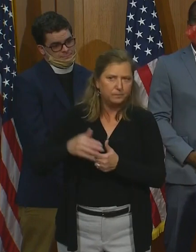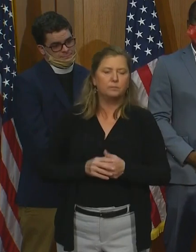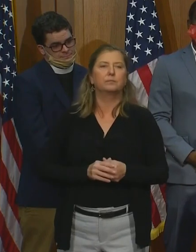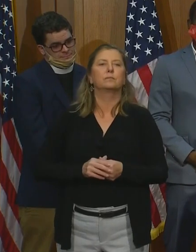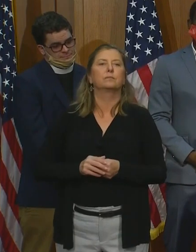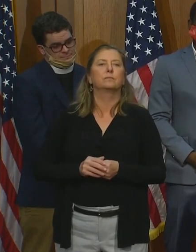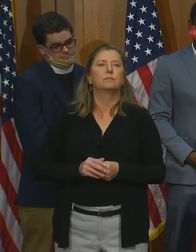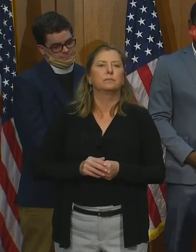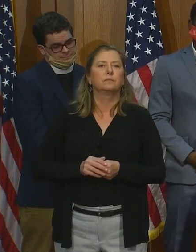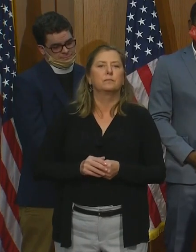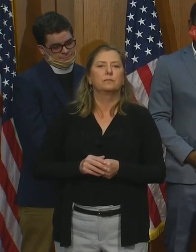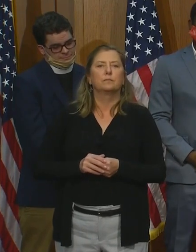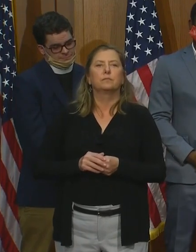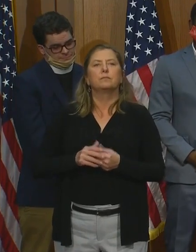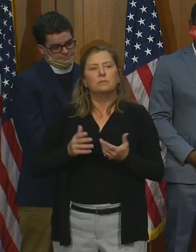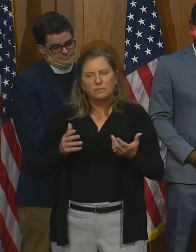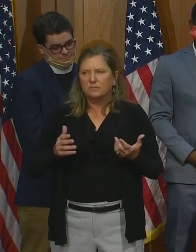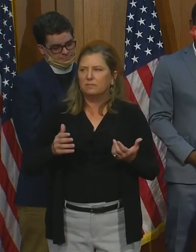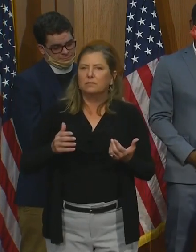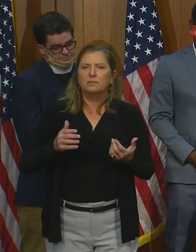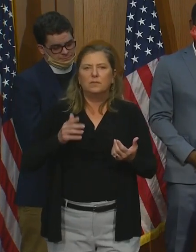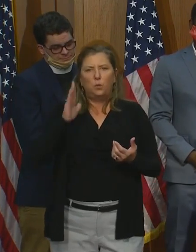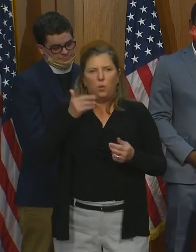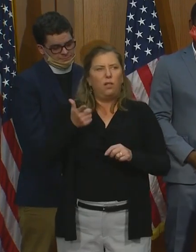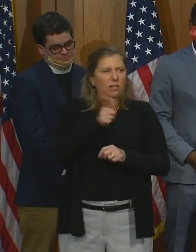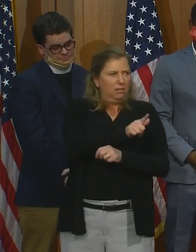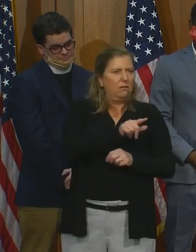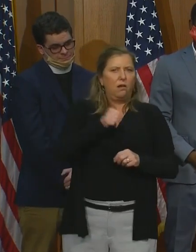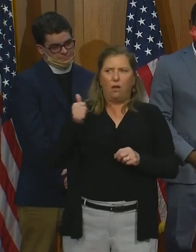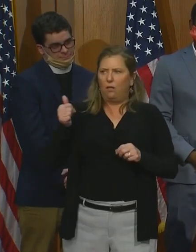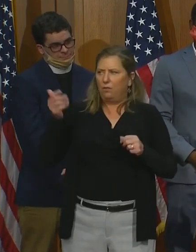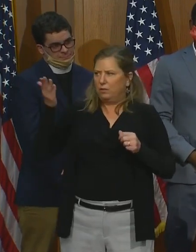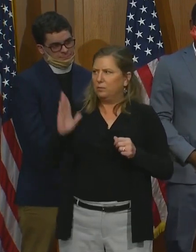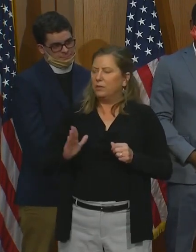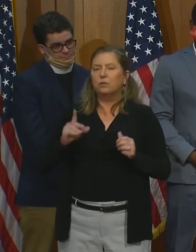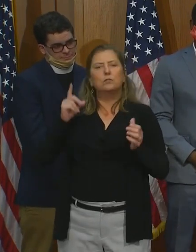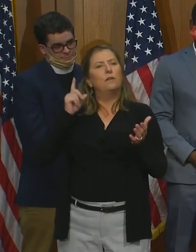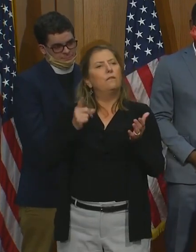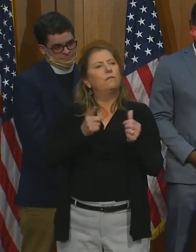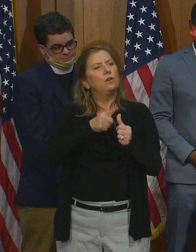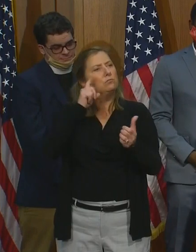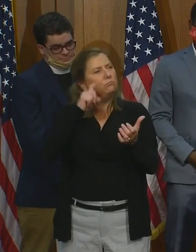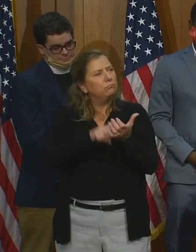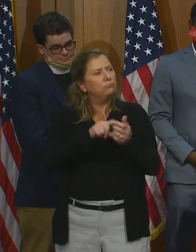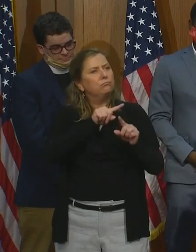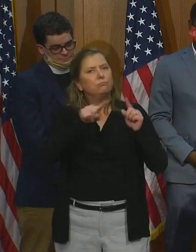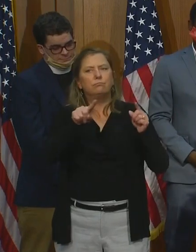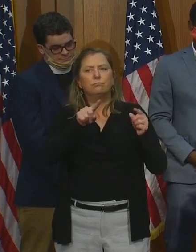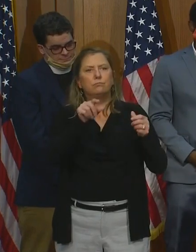DETERMINE ITS FUTURE. BEFORE WE TURN TO THE NEXT SPEAKERS I